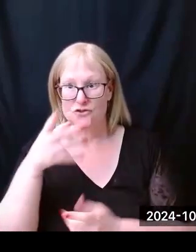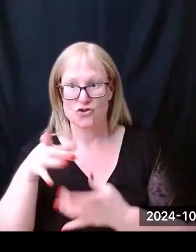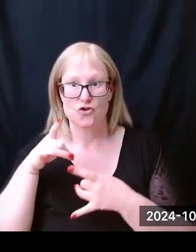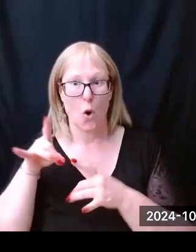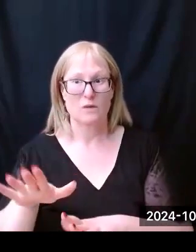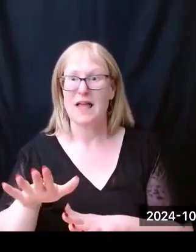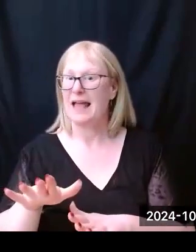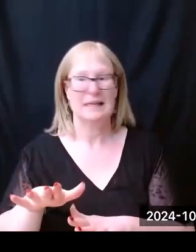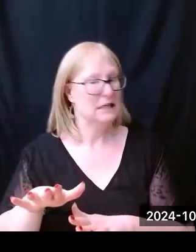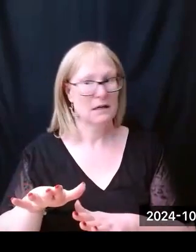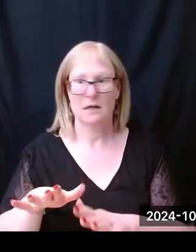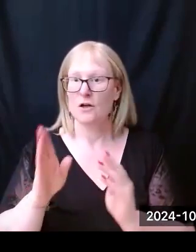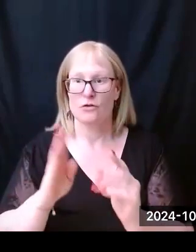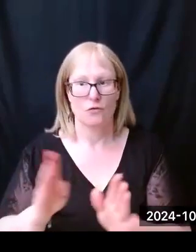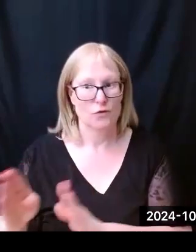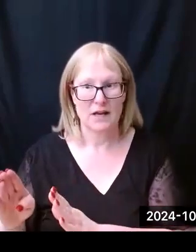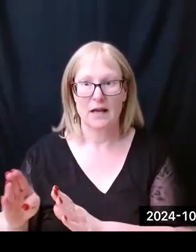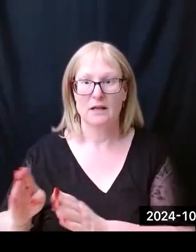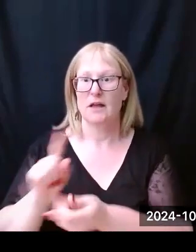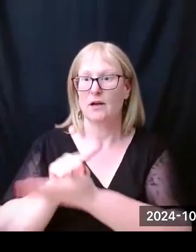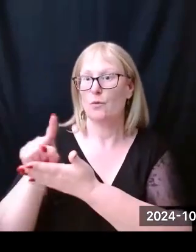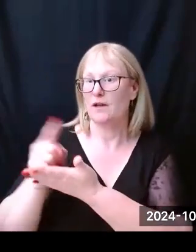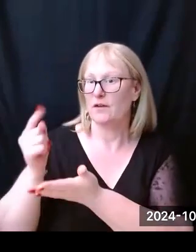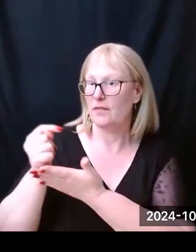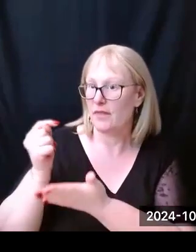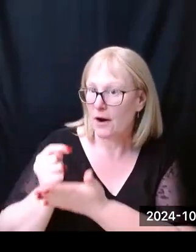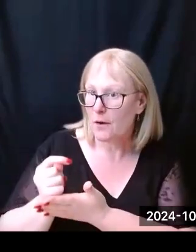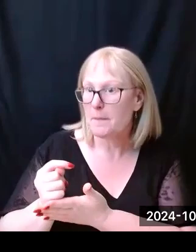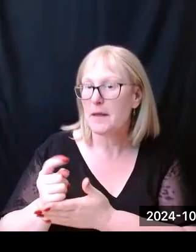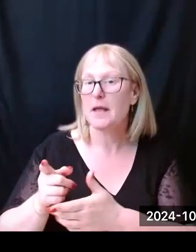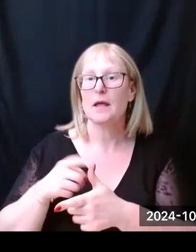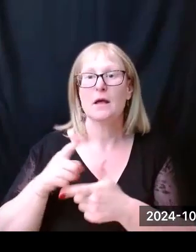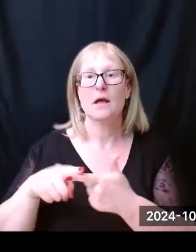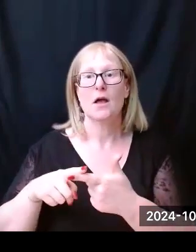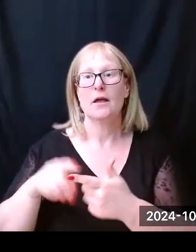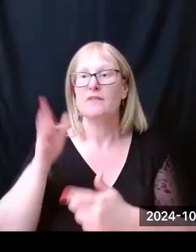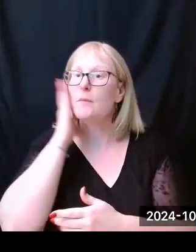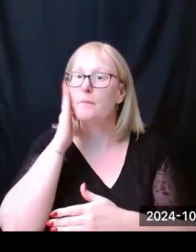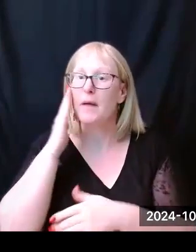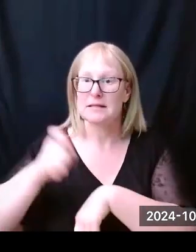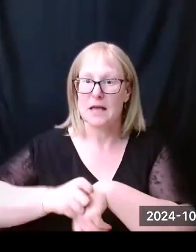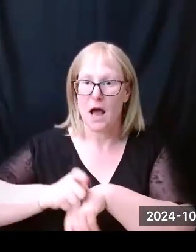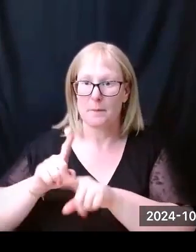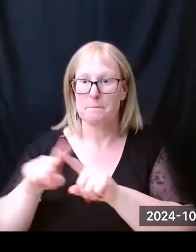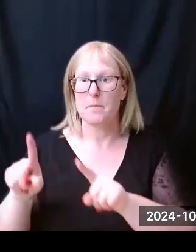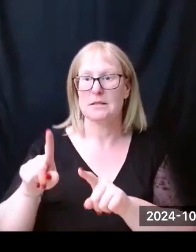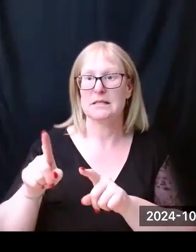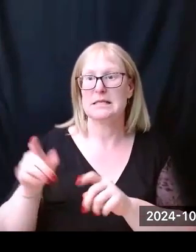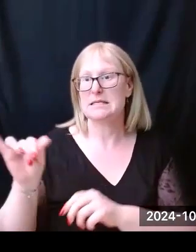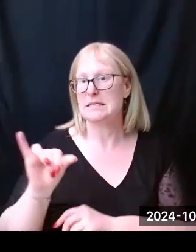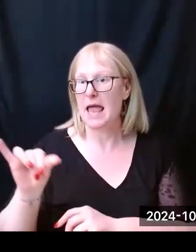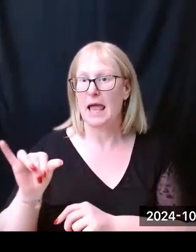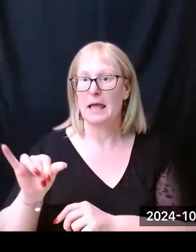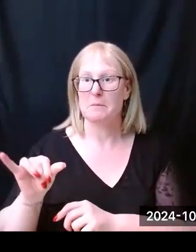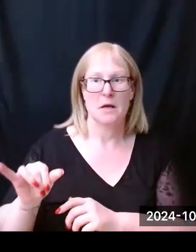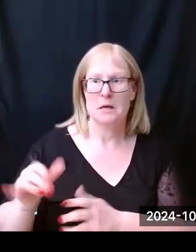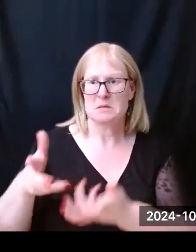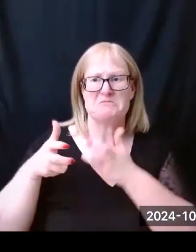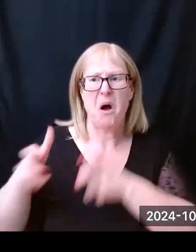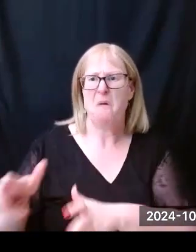Weekly therapy is a routine, not a surprise. And even bedtime is. But I get the same pushback. Any suggestions? Awesome.